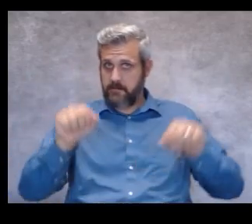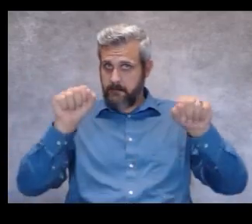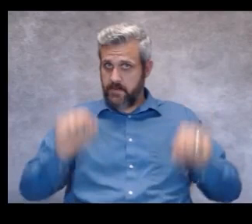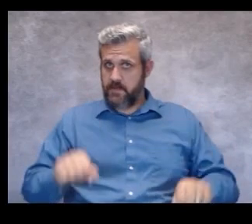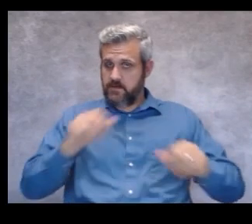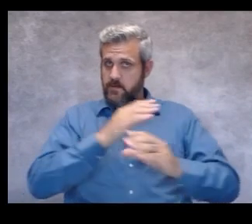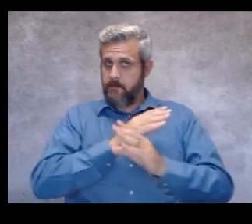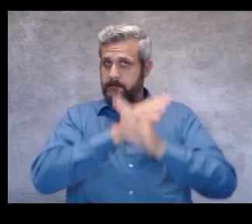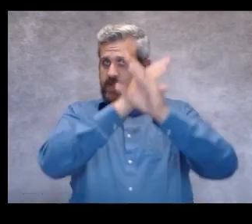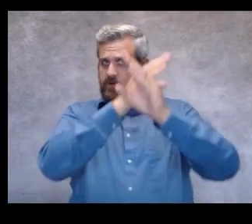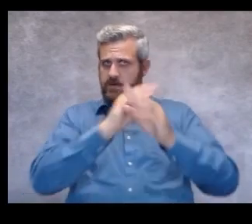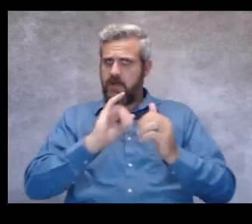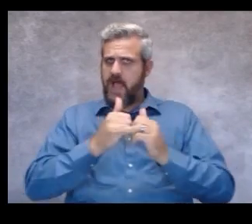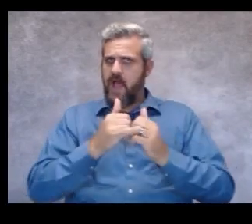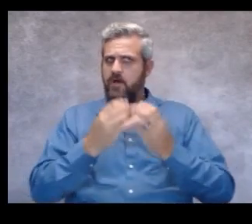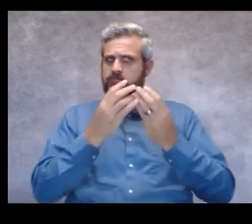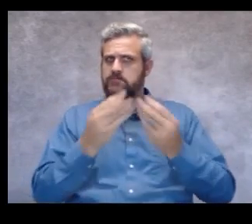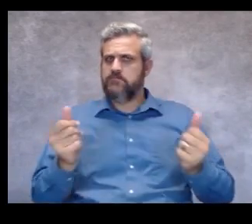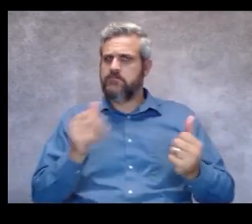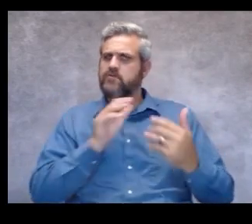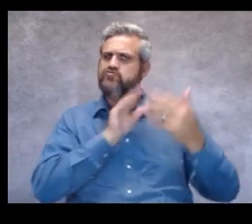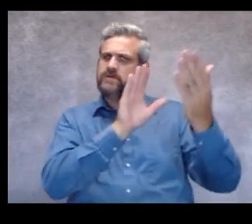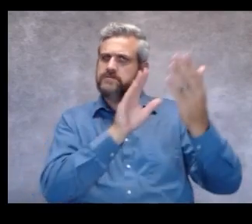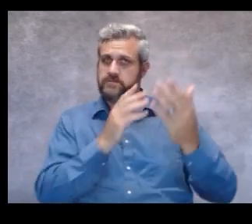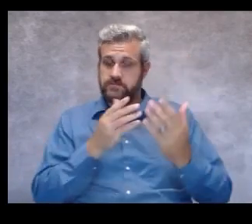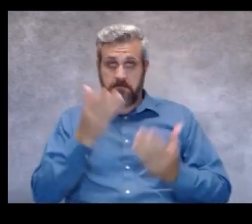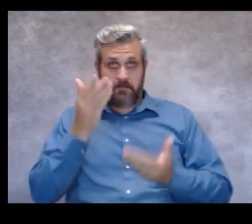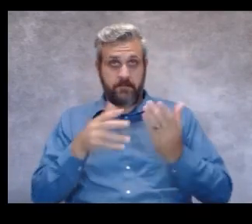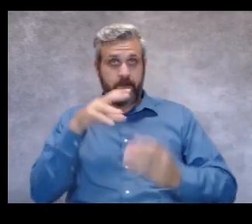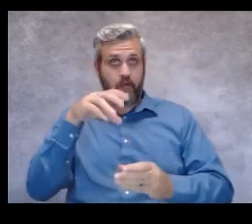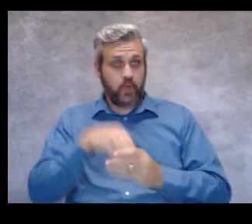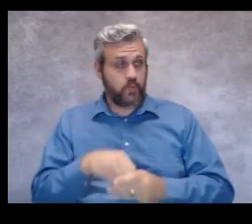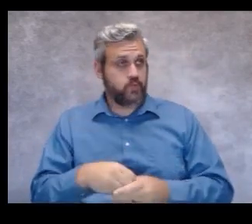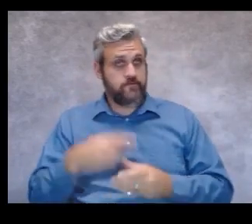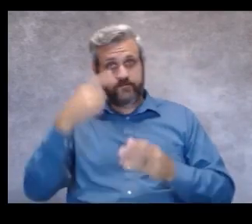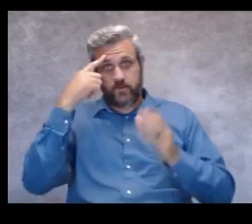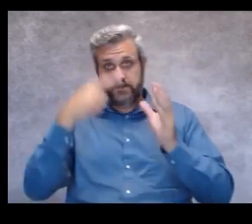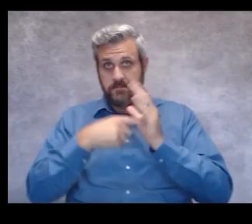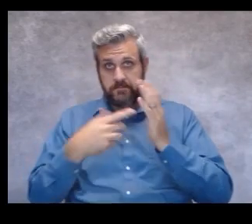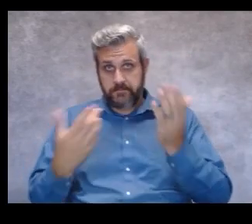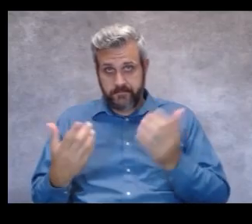will those barriers be addressed? Barriers might include such items as